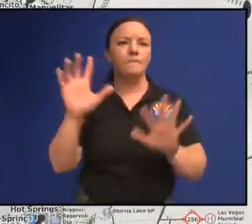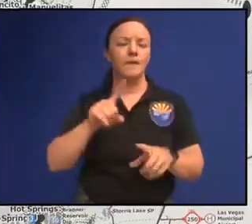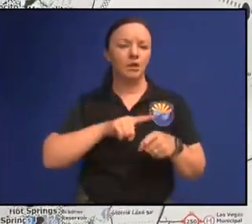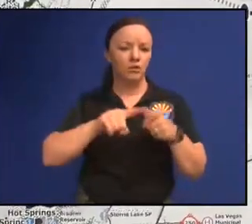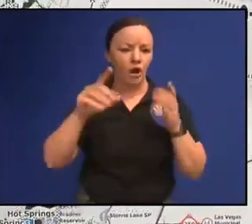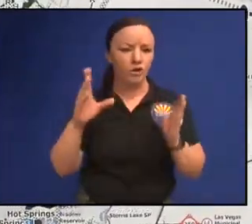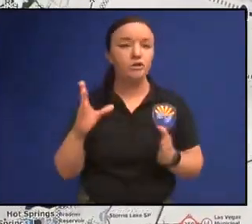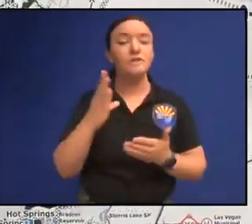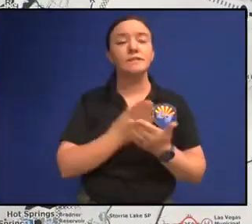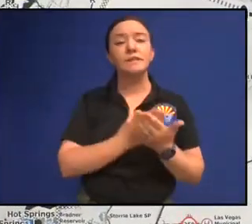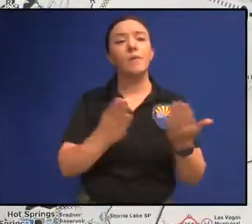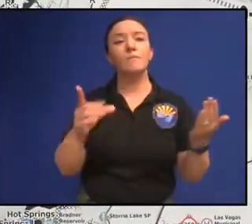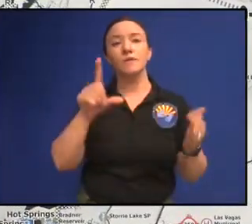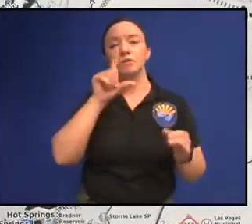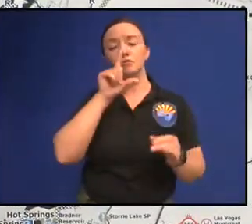I JUST WANTED TO TOUCH ON A FEW THINGS.